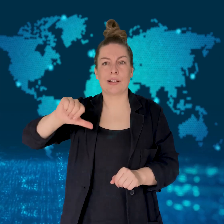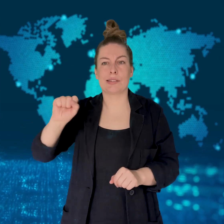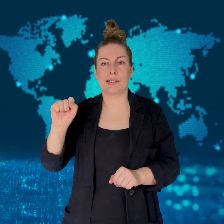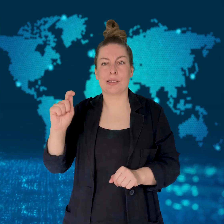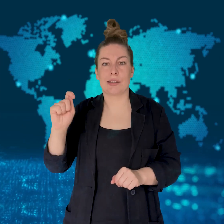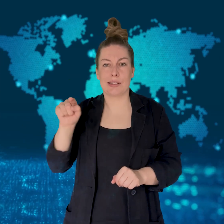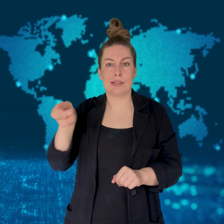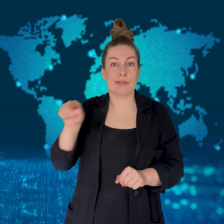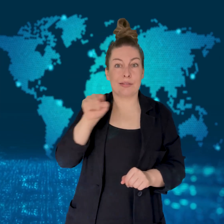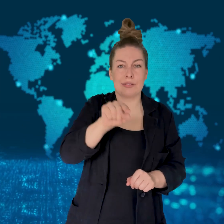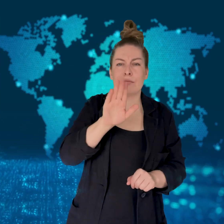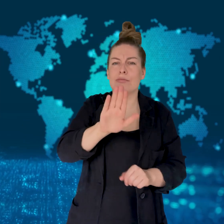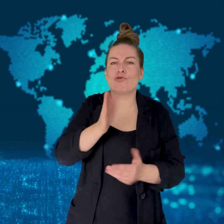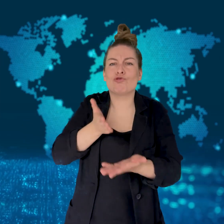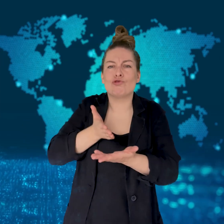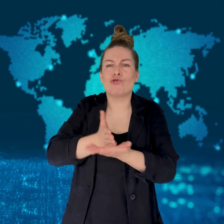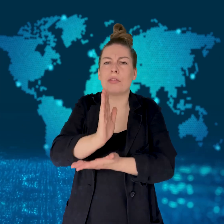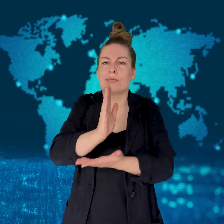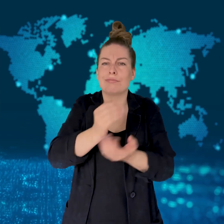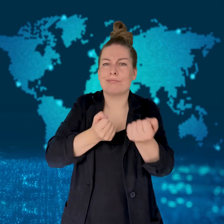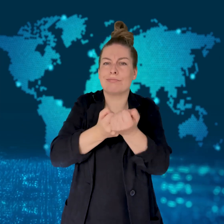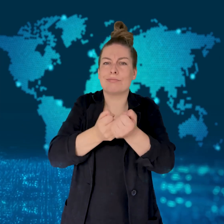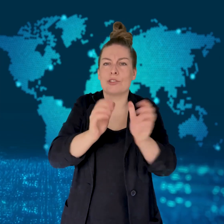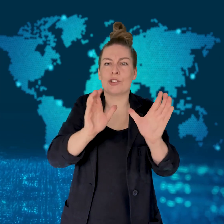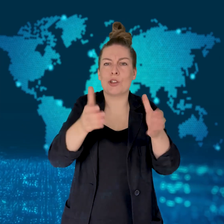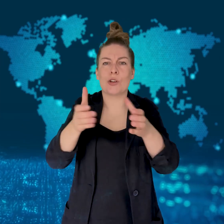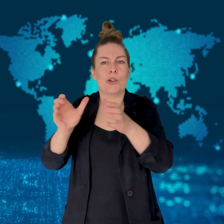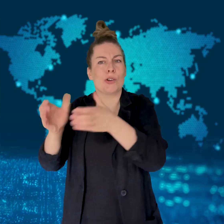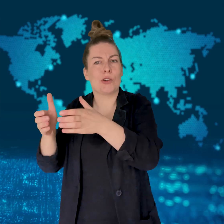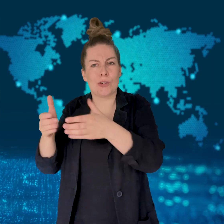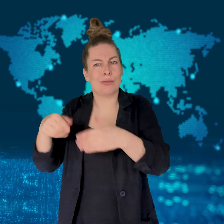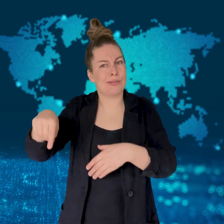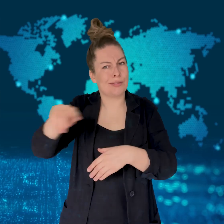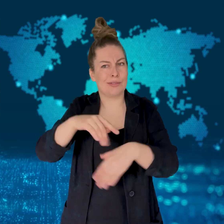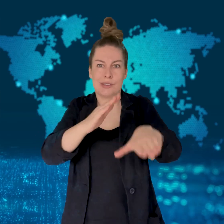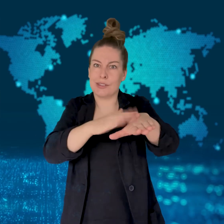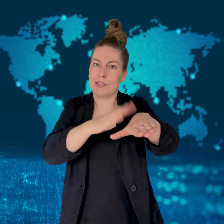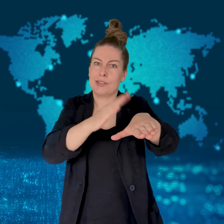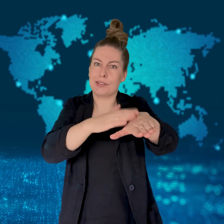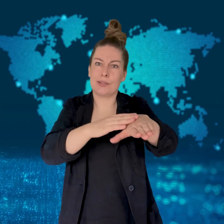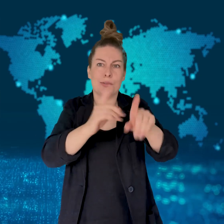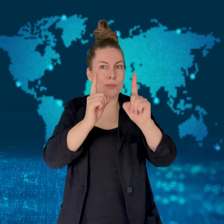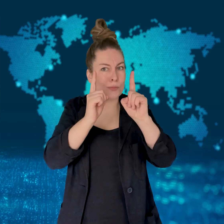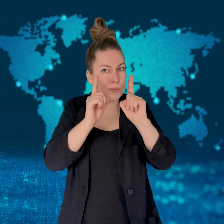are calling for her immediate release.